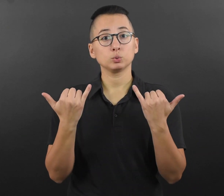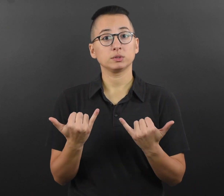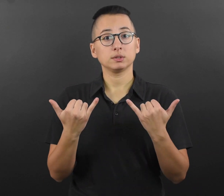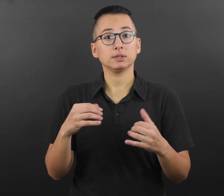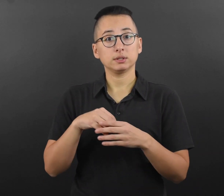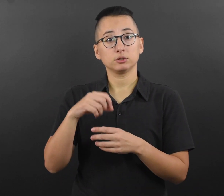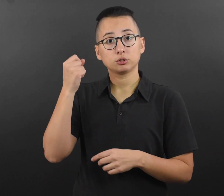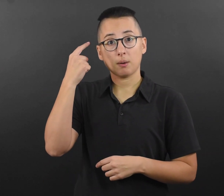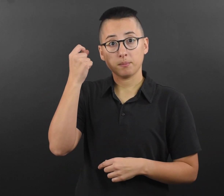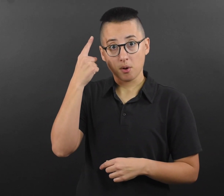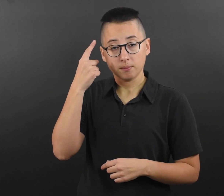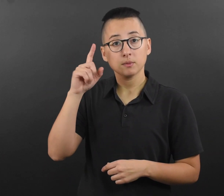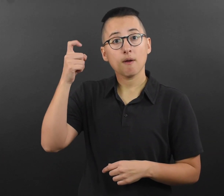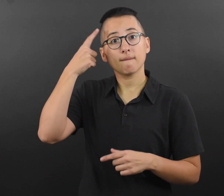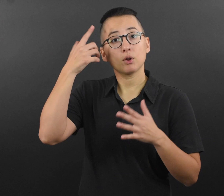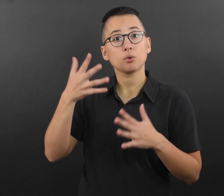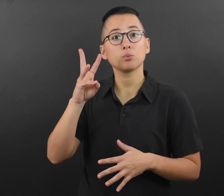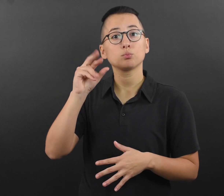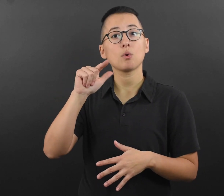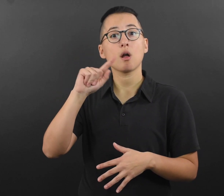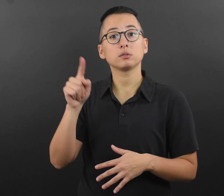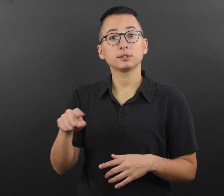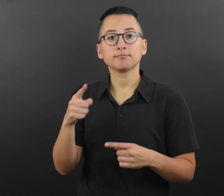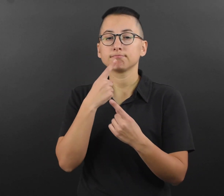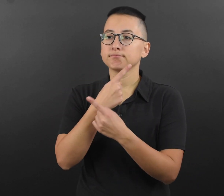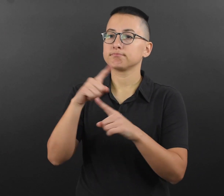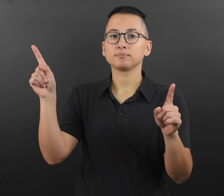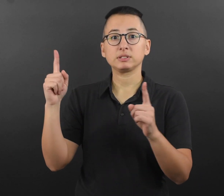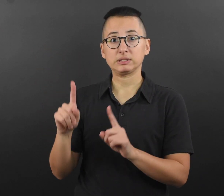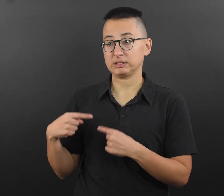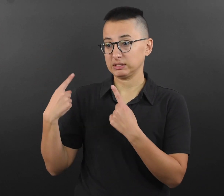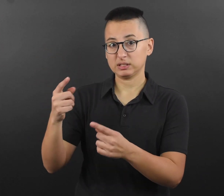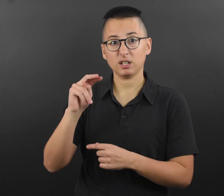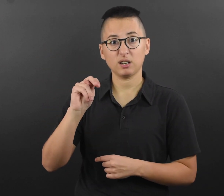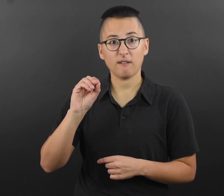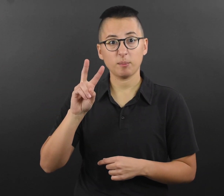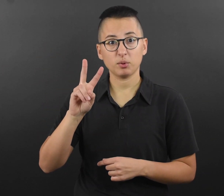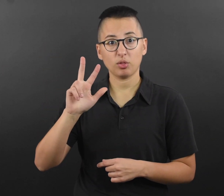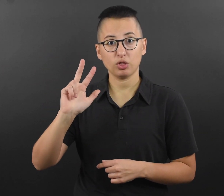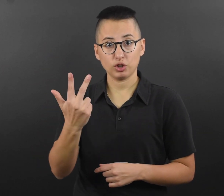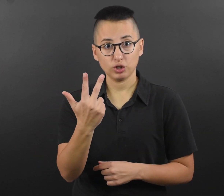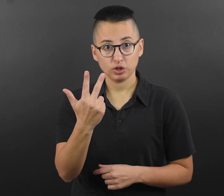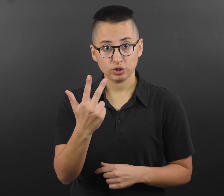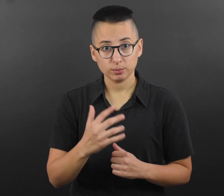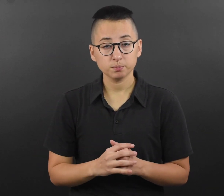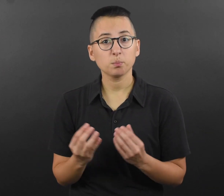Today, Governor Tim Walz announced more than 4,000 students 5- to 11-years-old